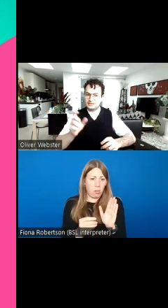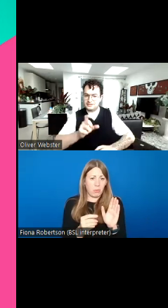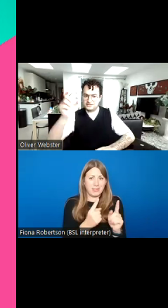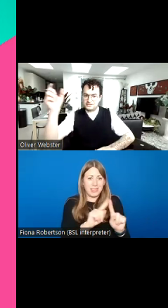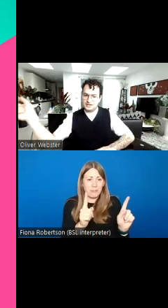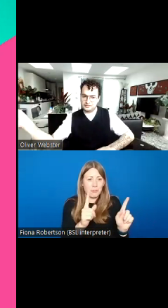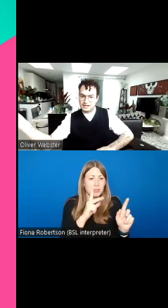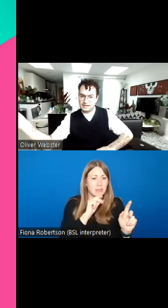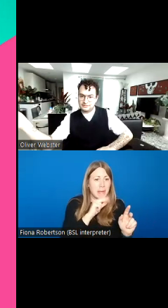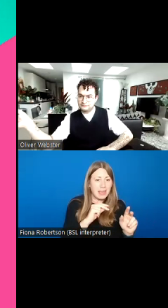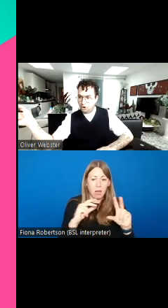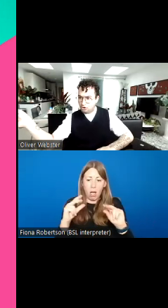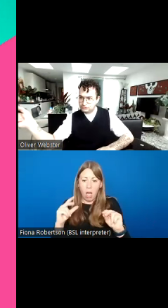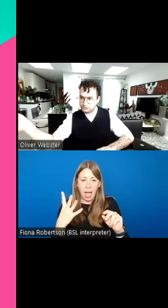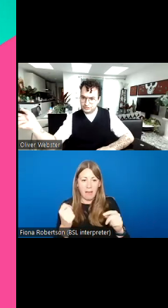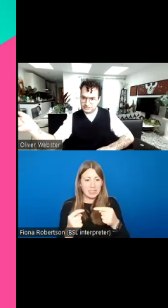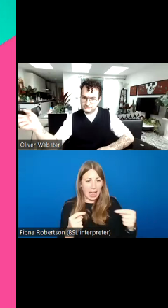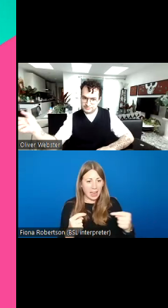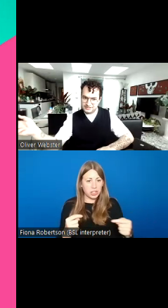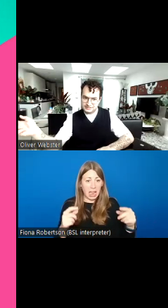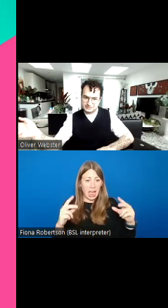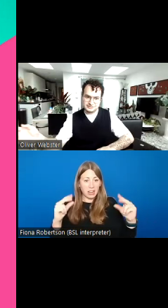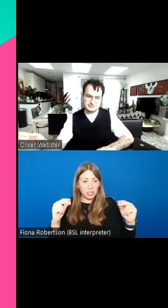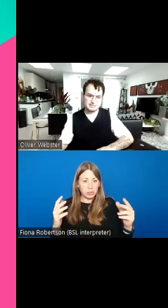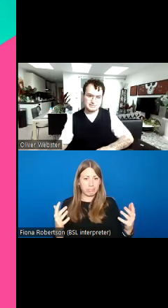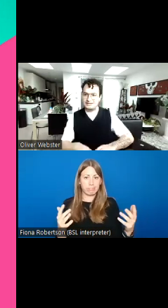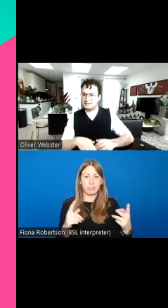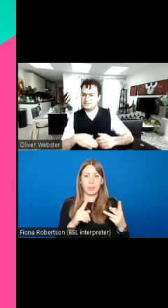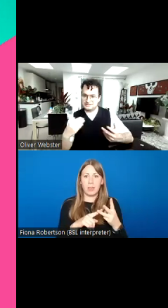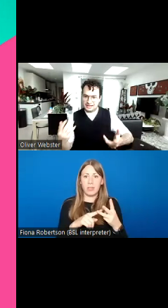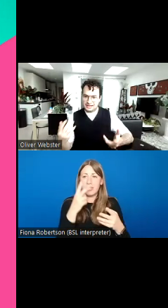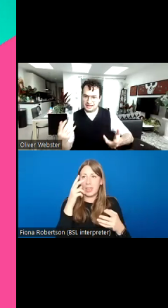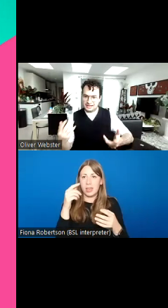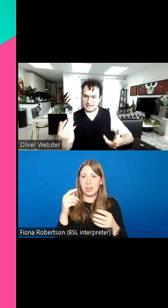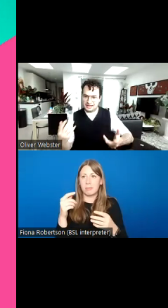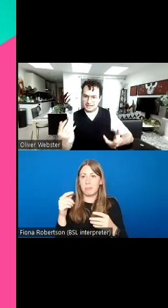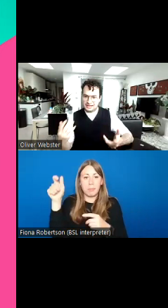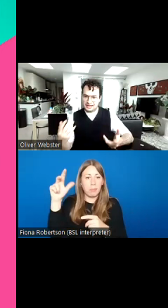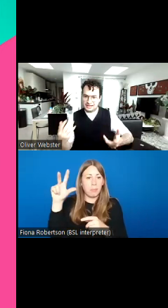the names for off-screen speakers, sound descriptions,